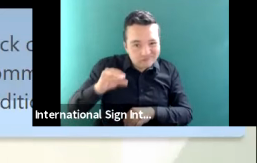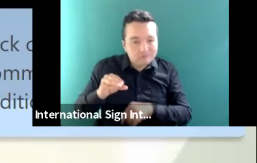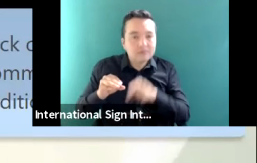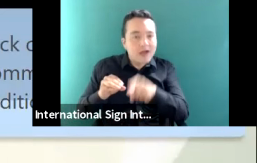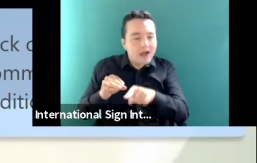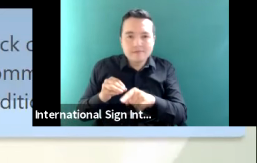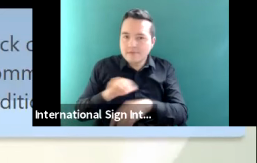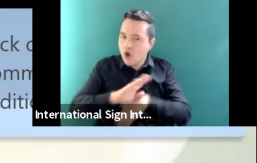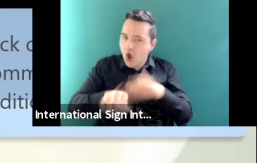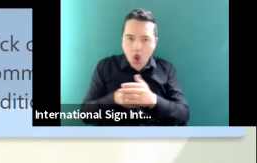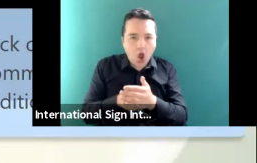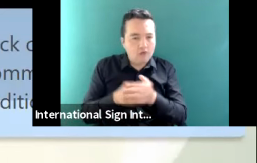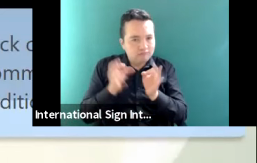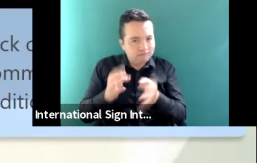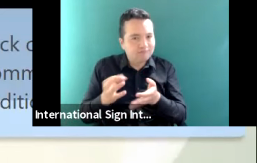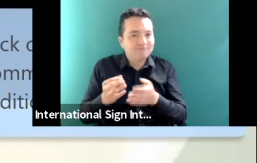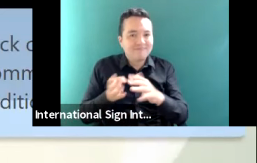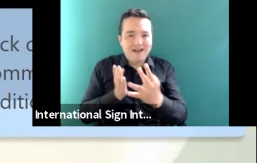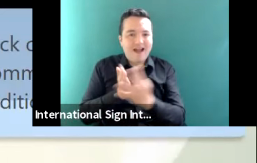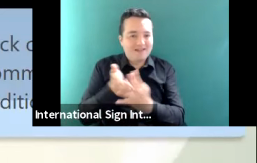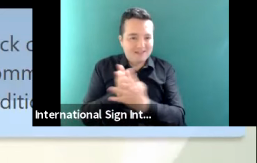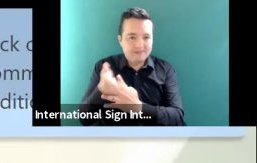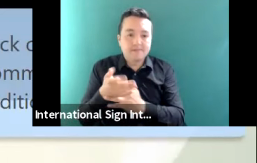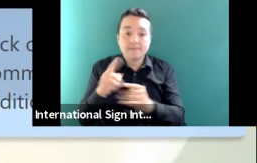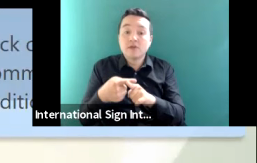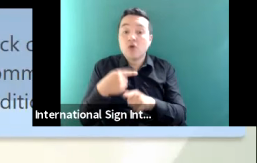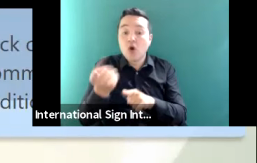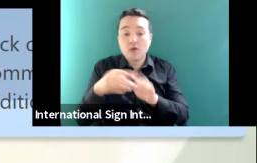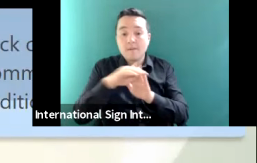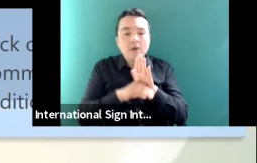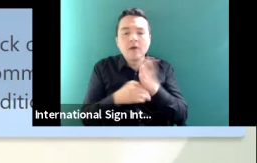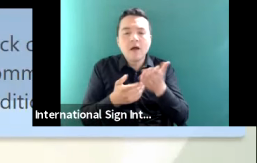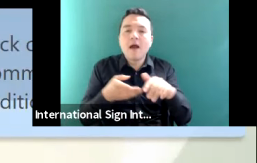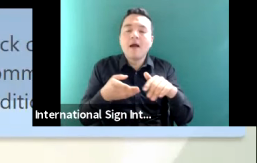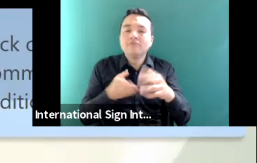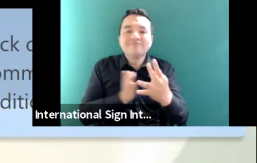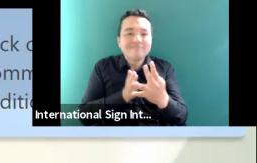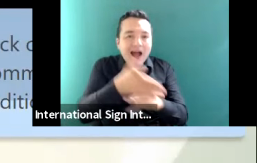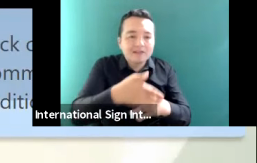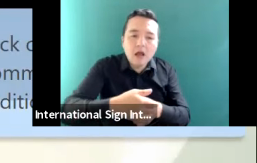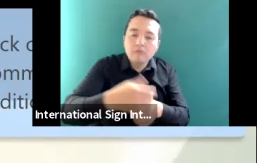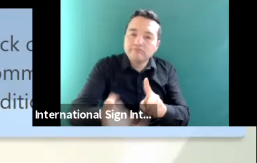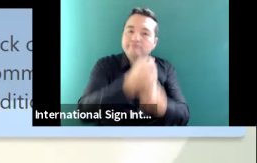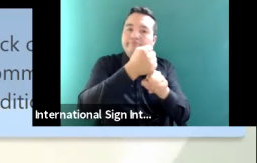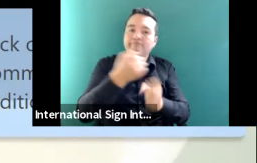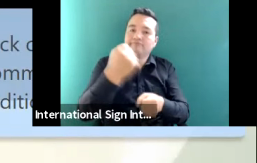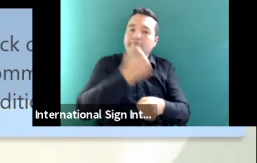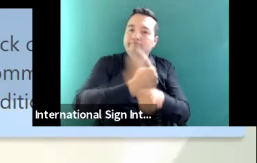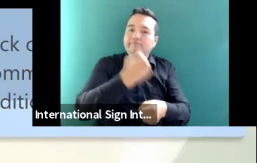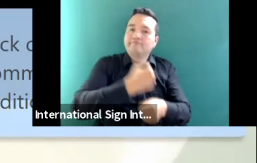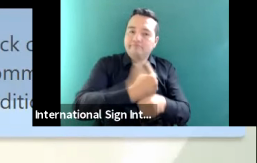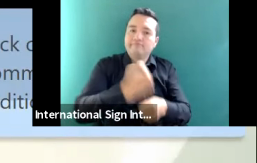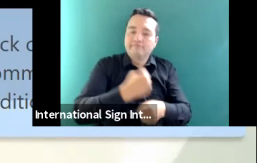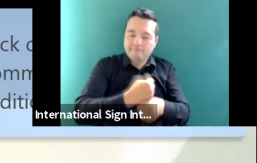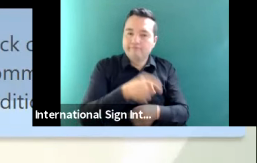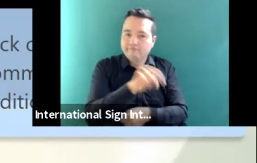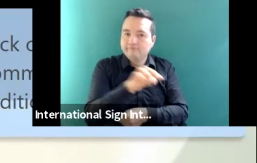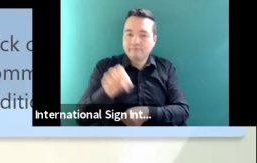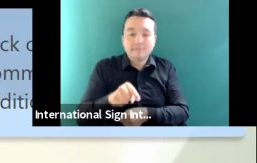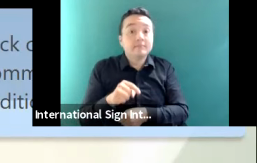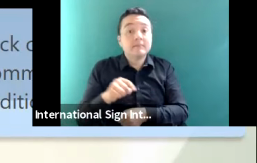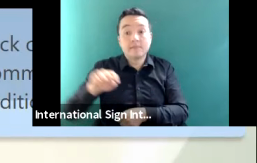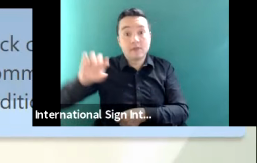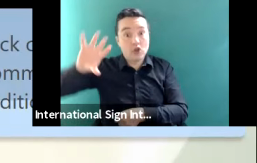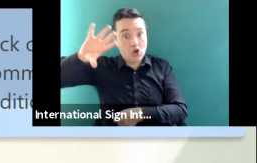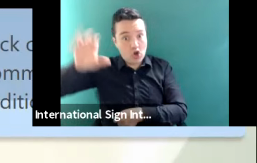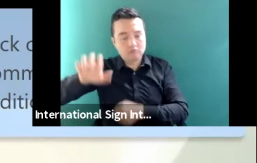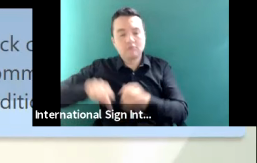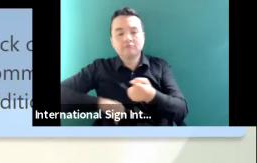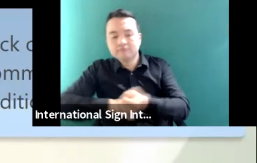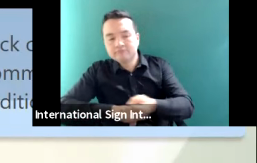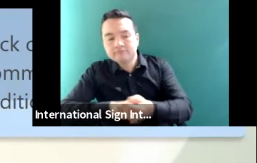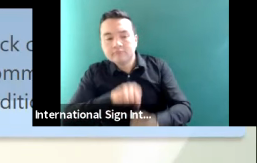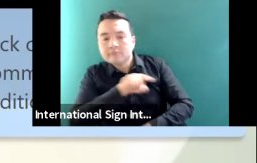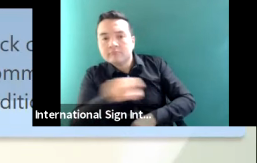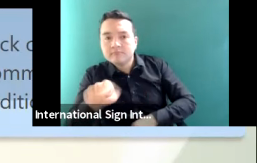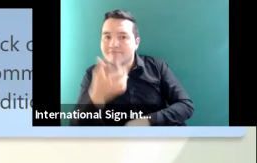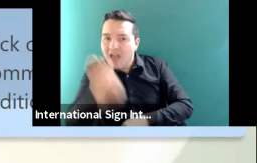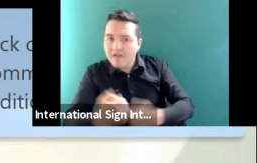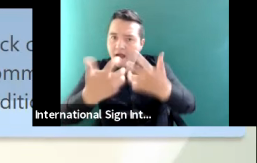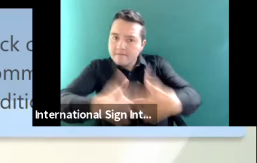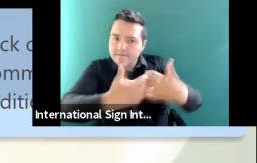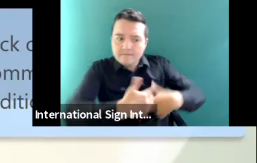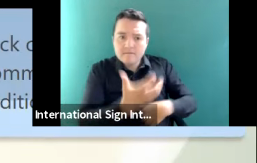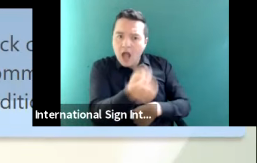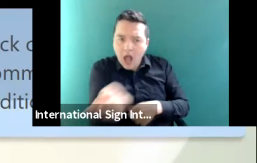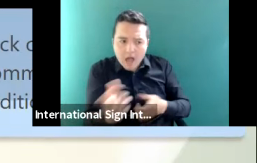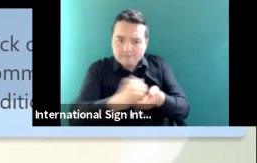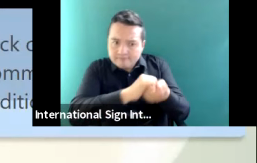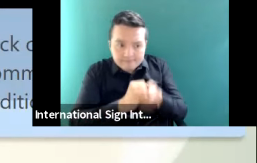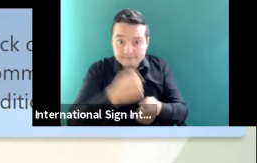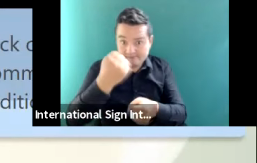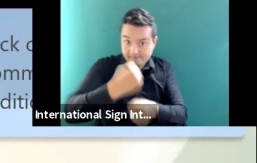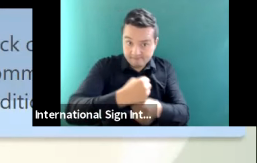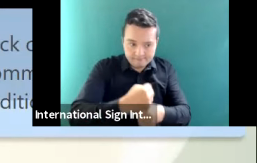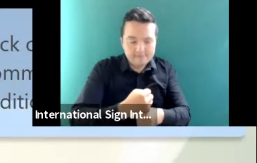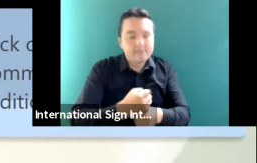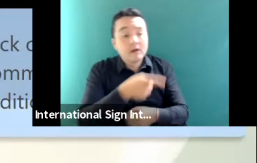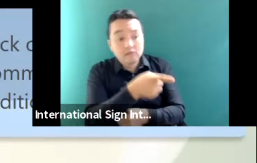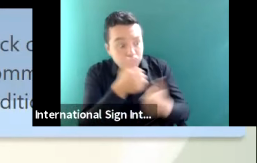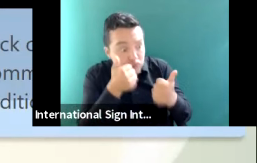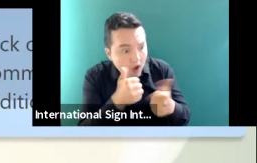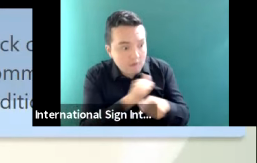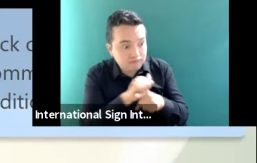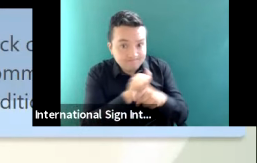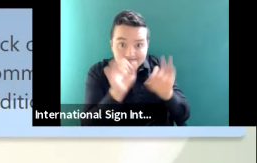Including applications and kiosks as well, ATMs.